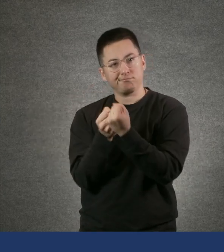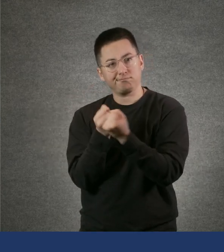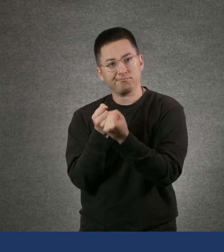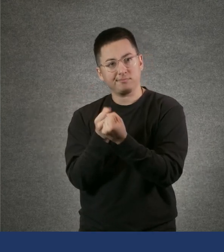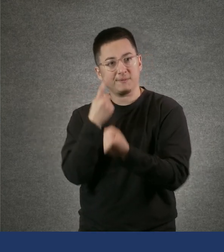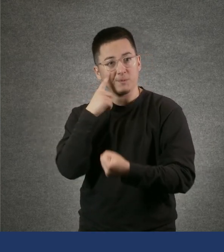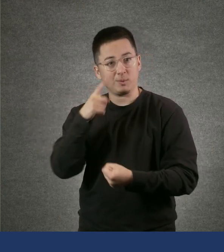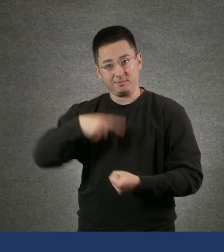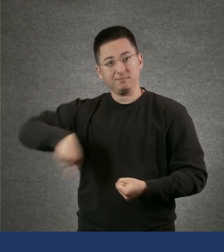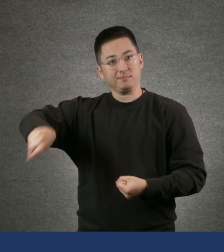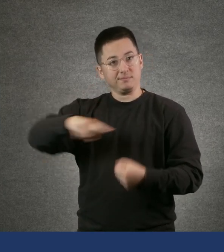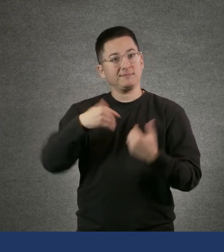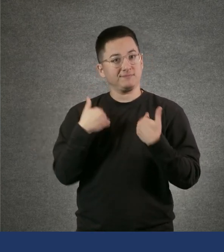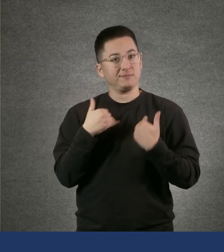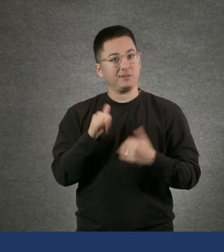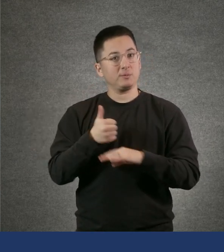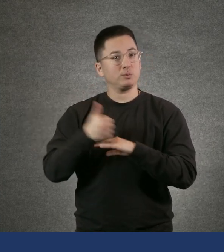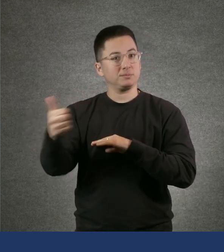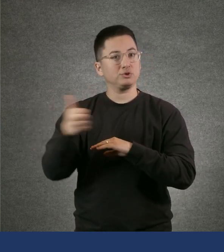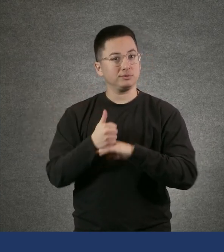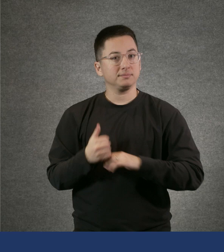and those of my friends that I advocate for.